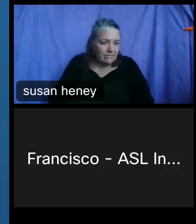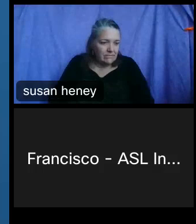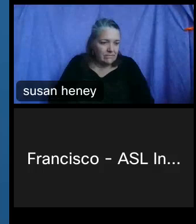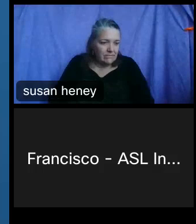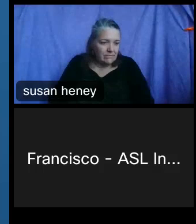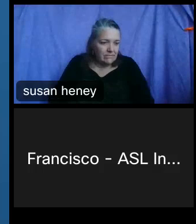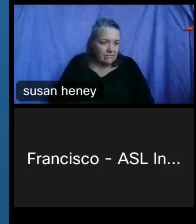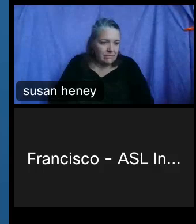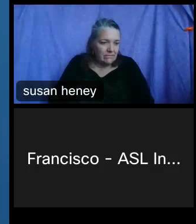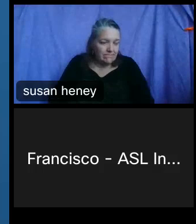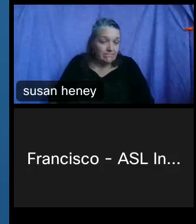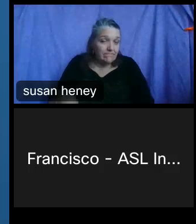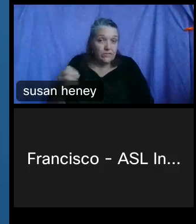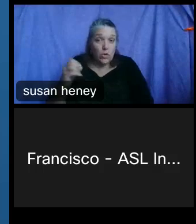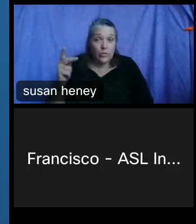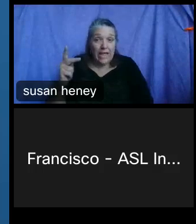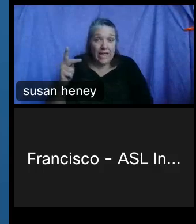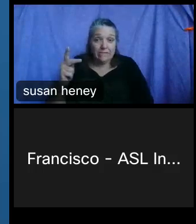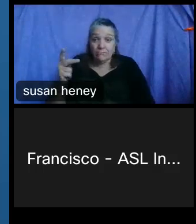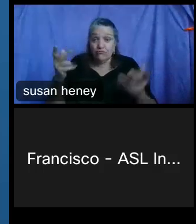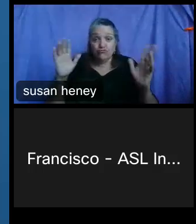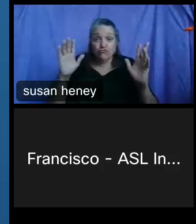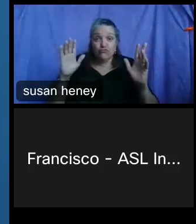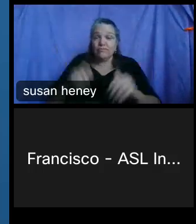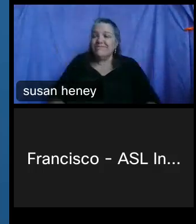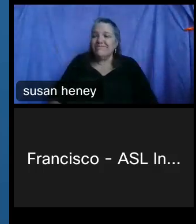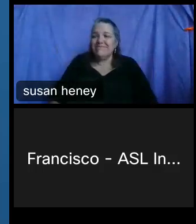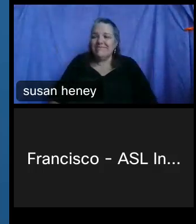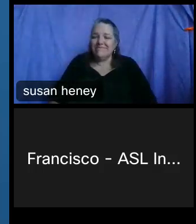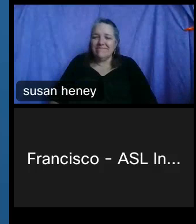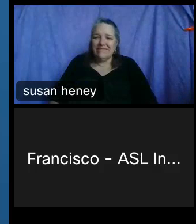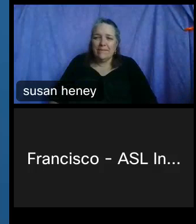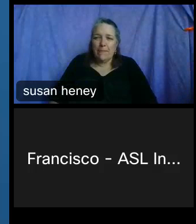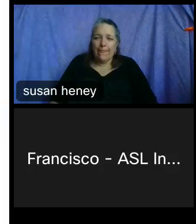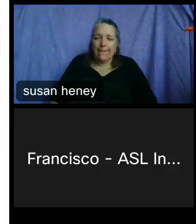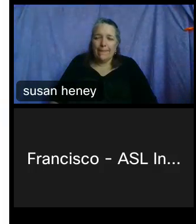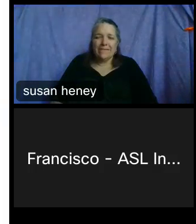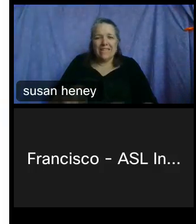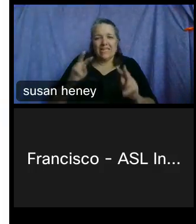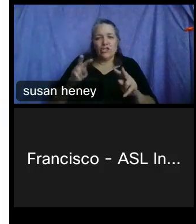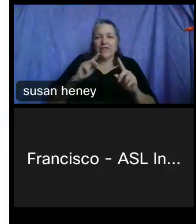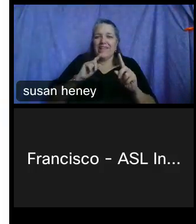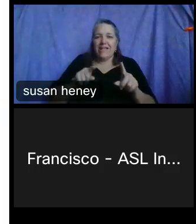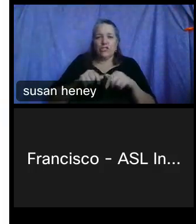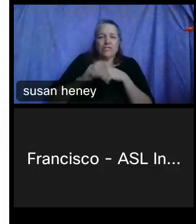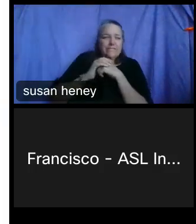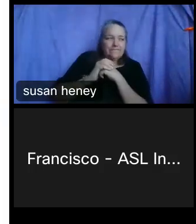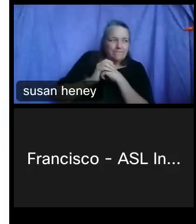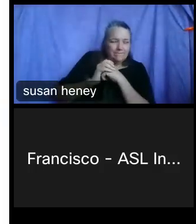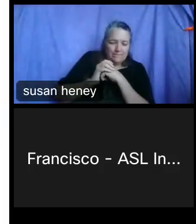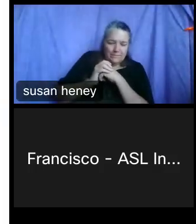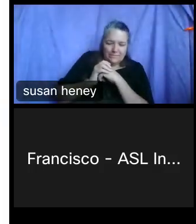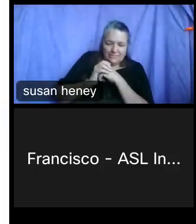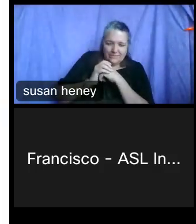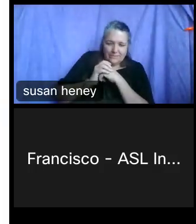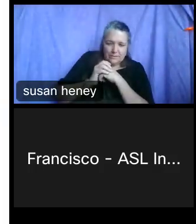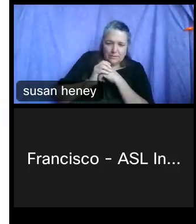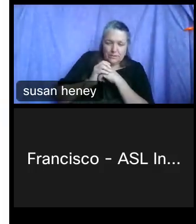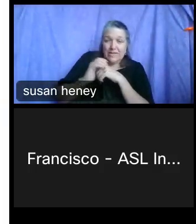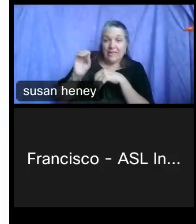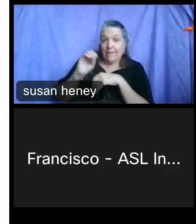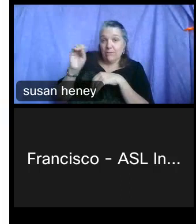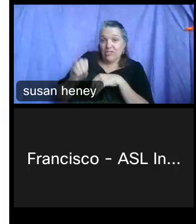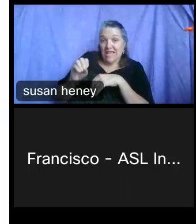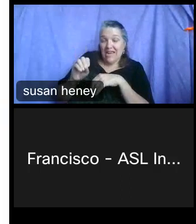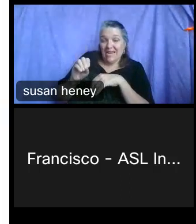All righty, time's up. Let's look at the answers here. The percentage of Asians in Hartford city,